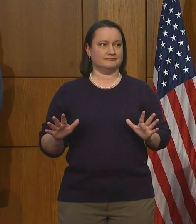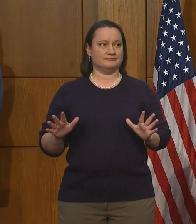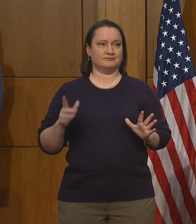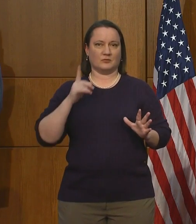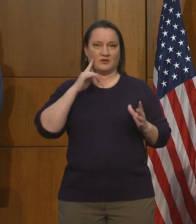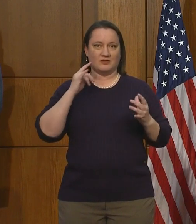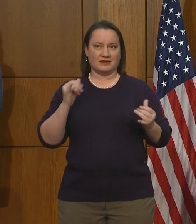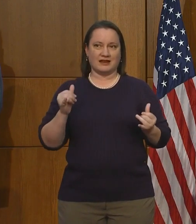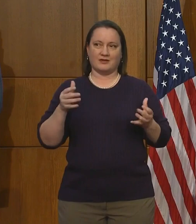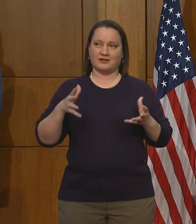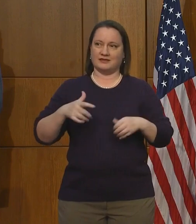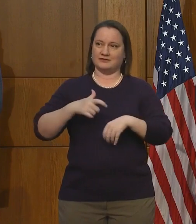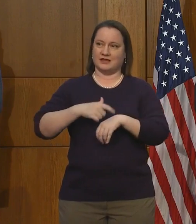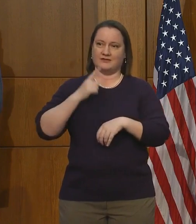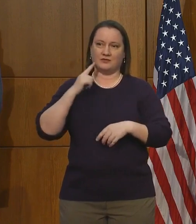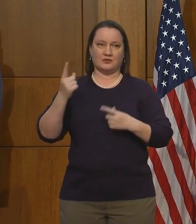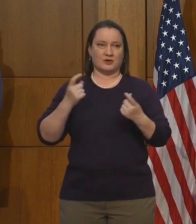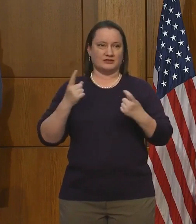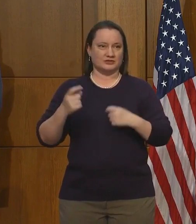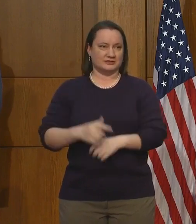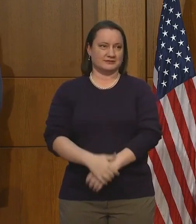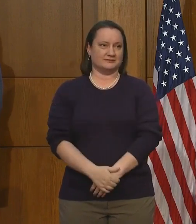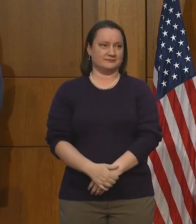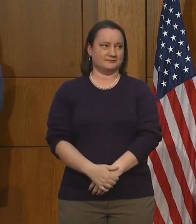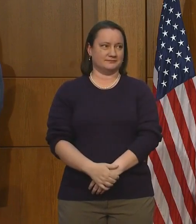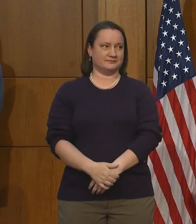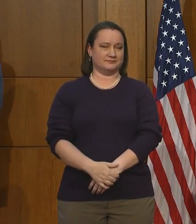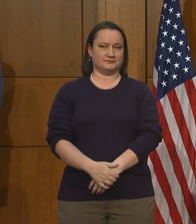THE CASES AND ALL STOP CARING.